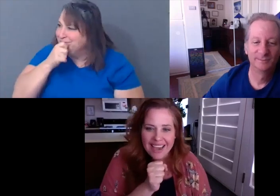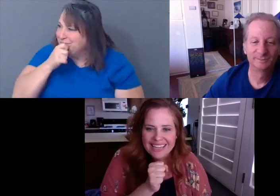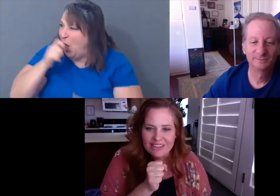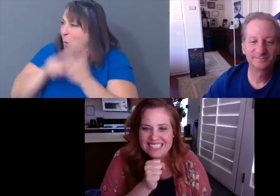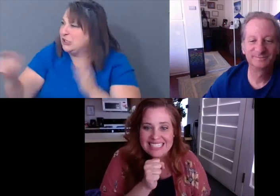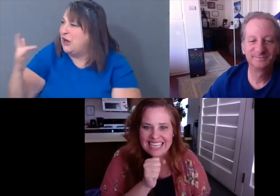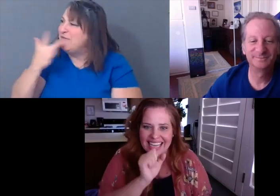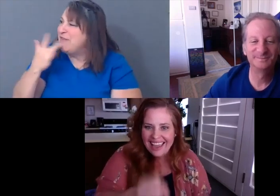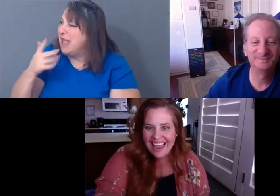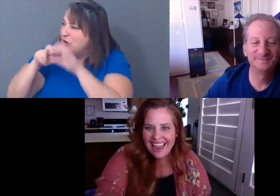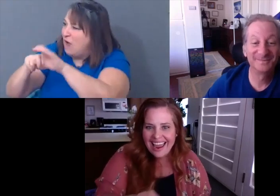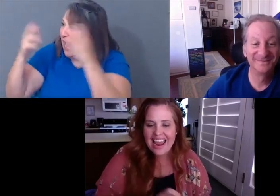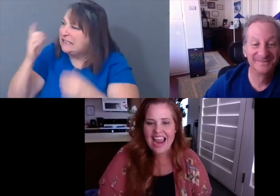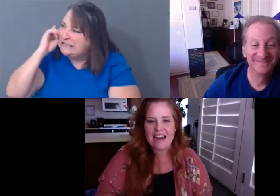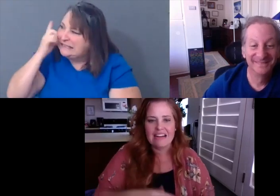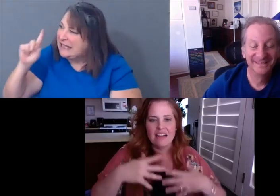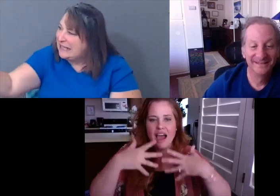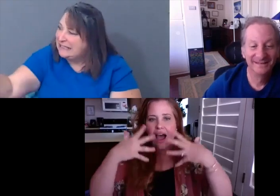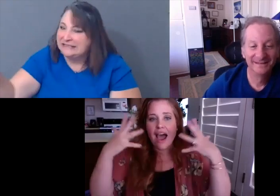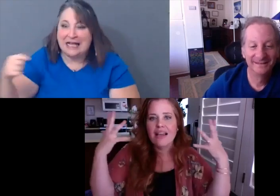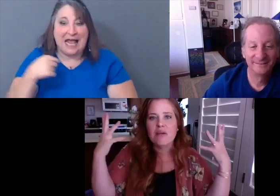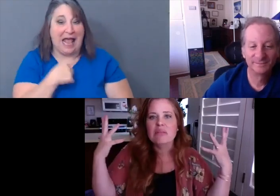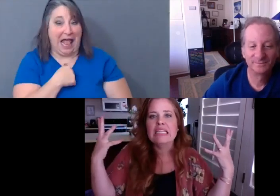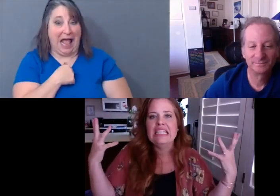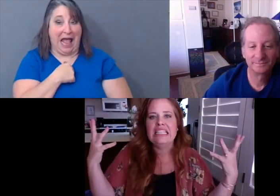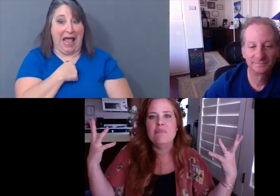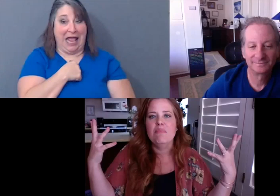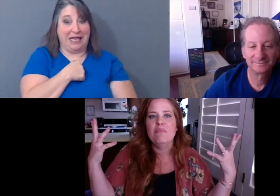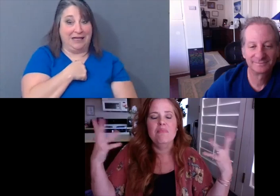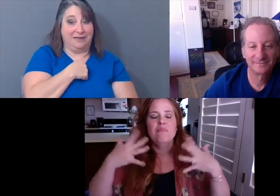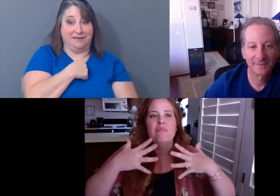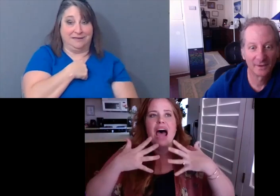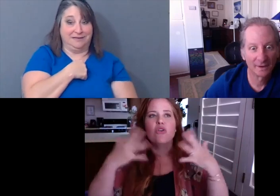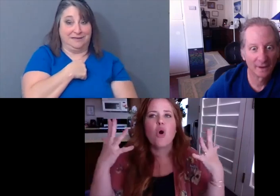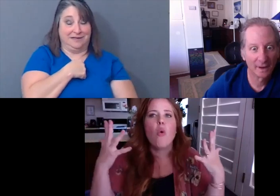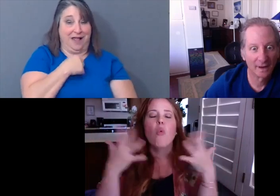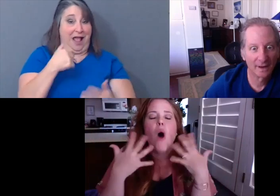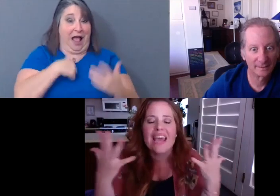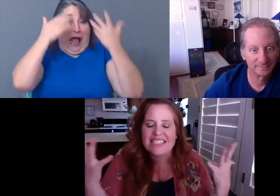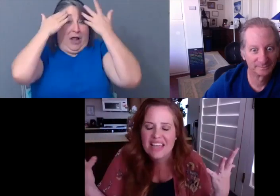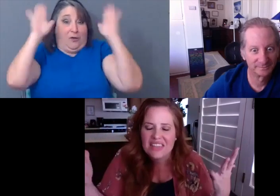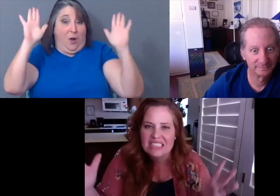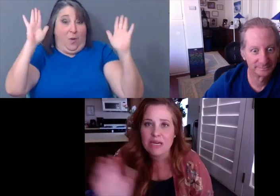here at Disney? And I completely, I don't know why I said this,